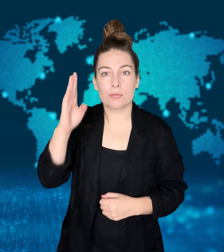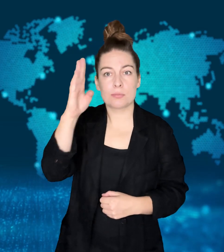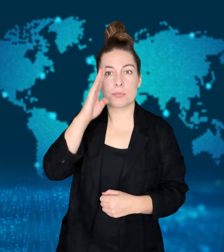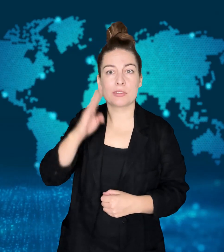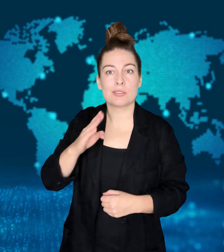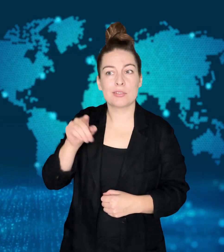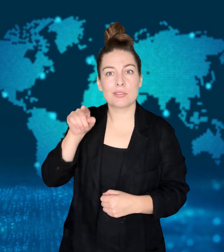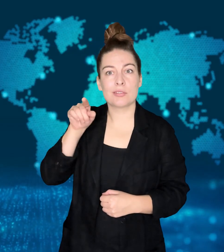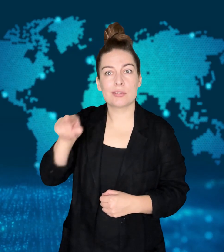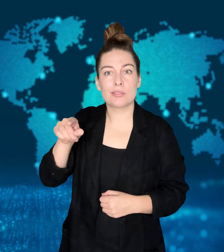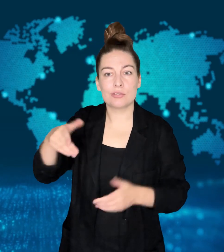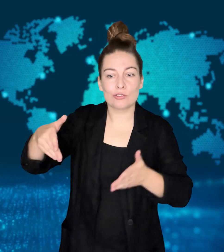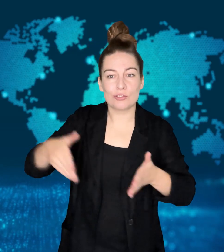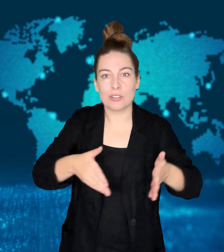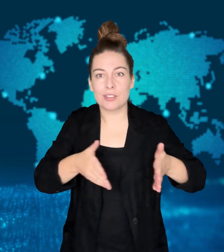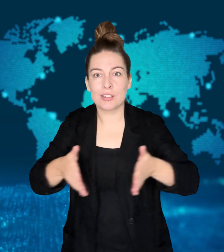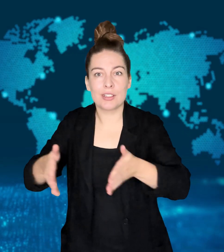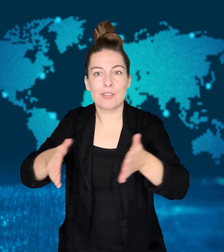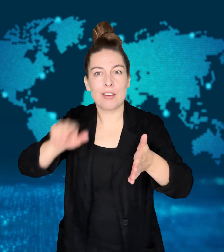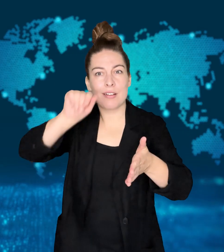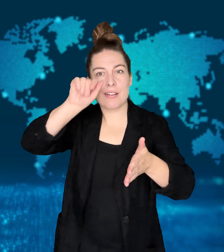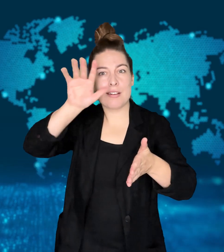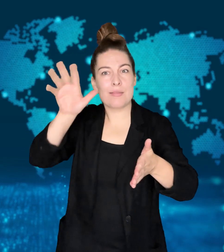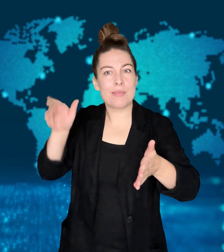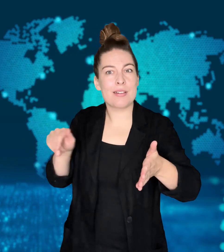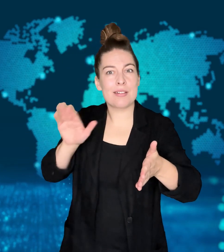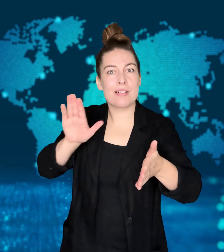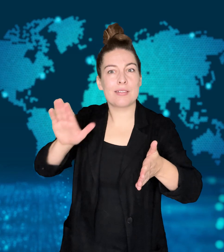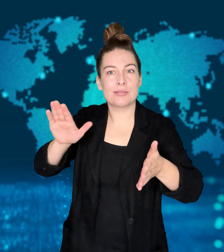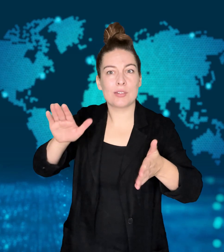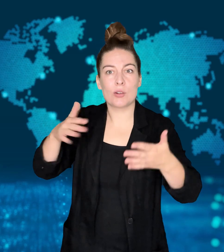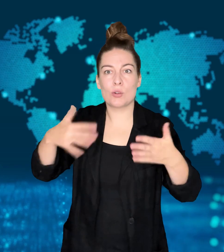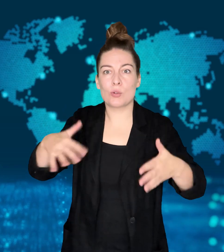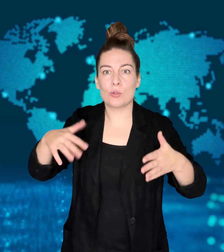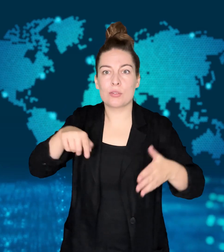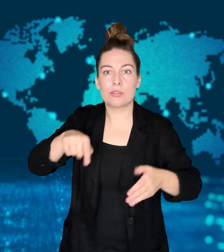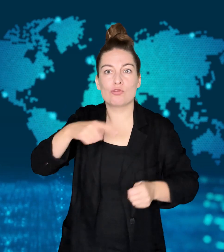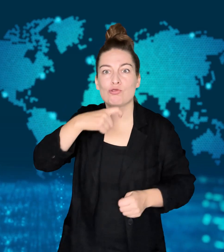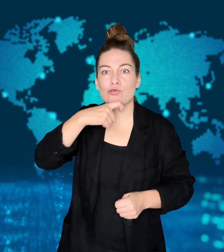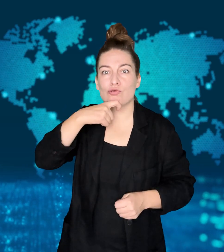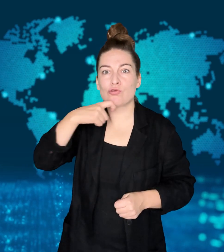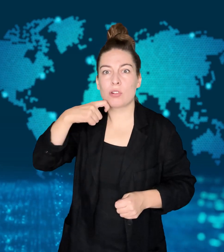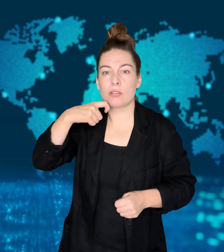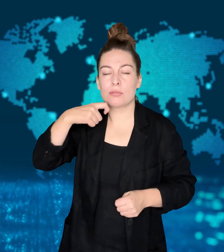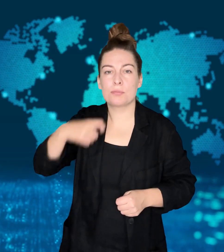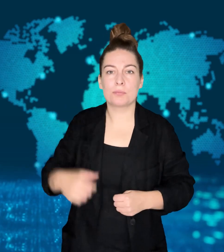Amazon River drought